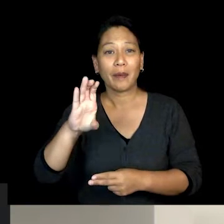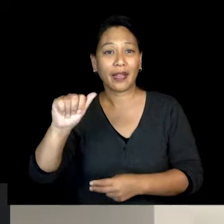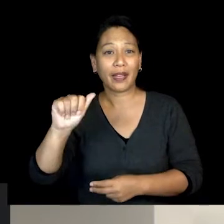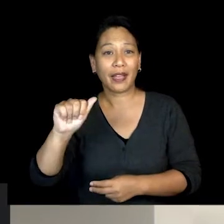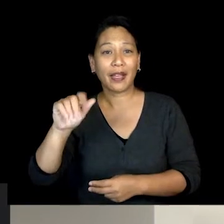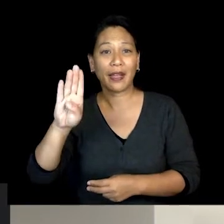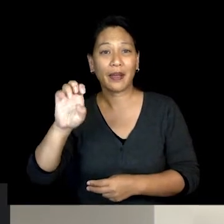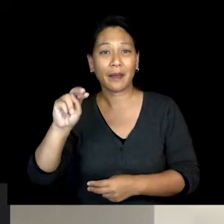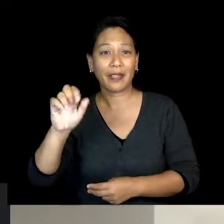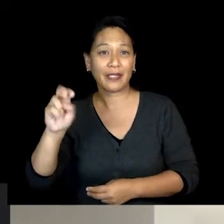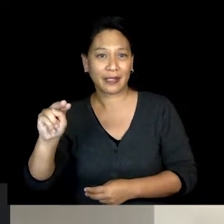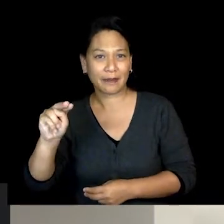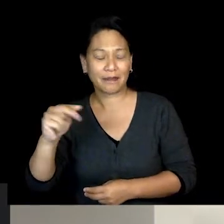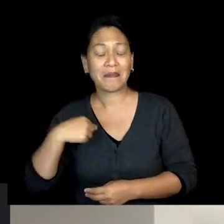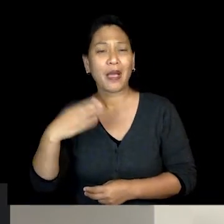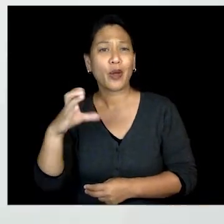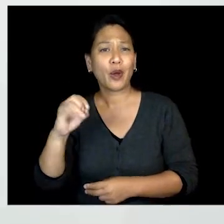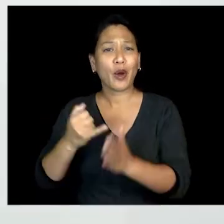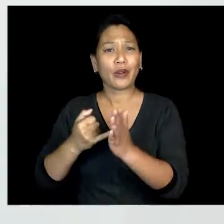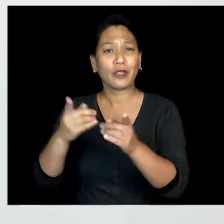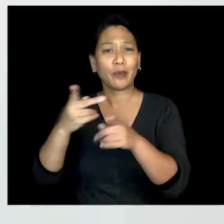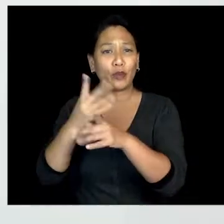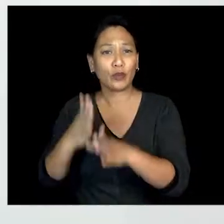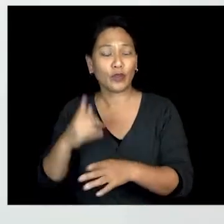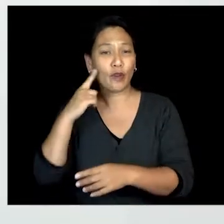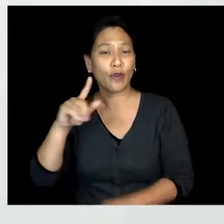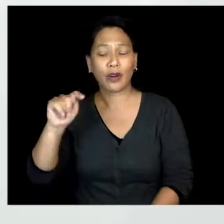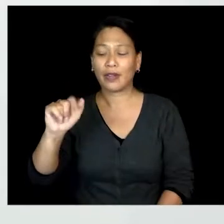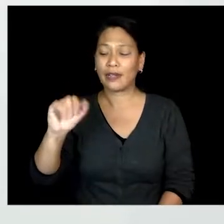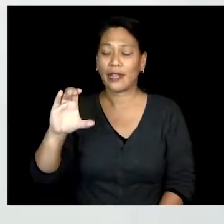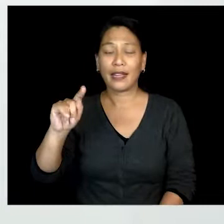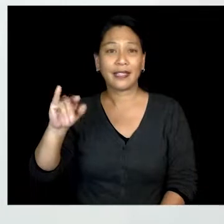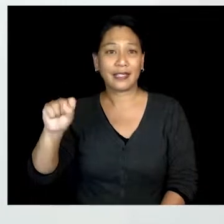Hi, my name is Rebecca Benson. I am one of the Co-Artistic Producers of TACTICS Ottawa.